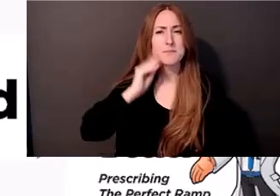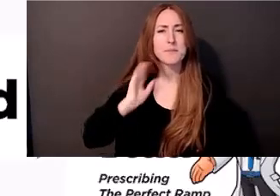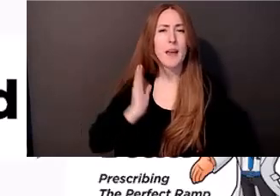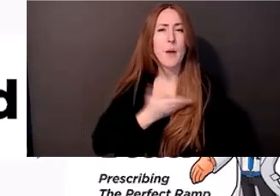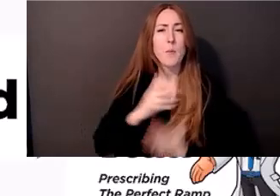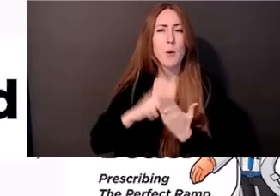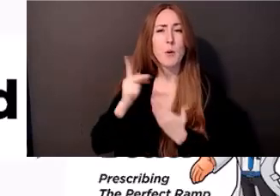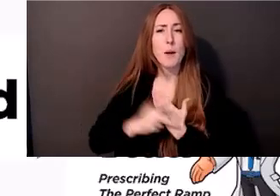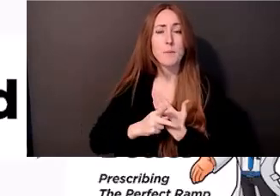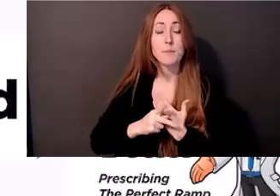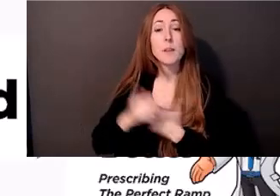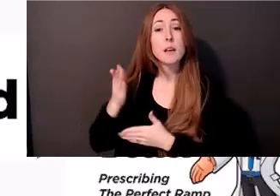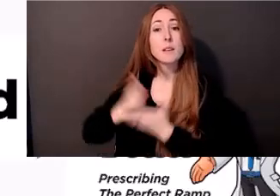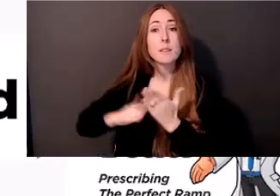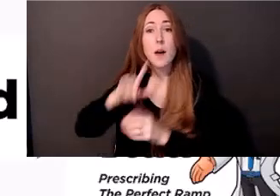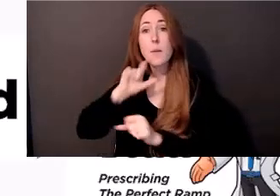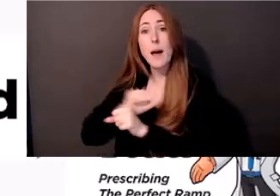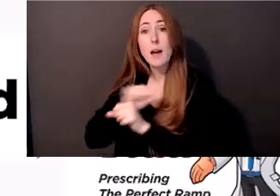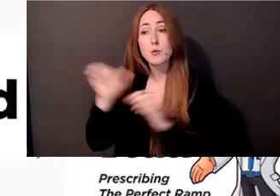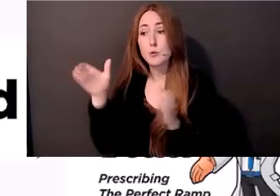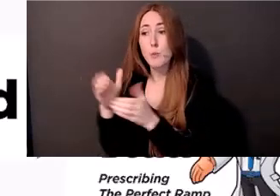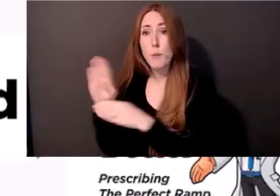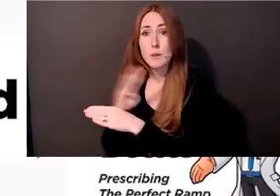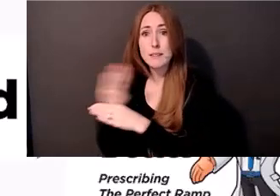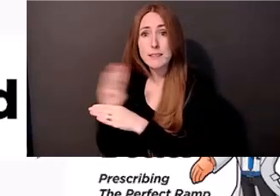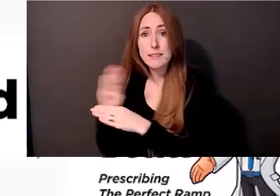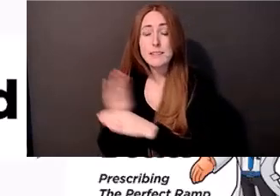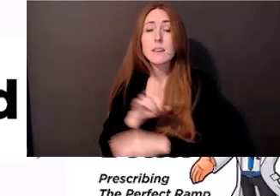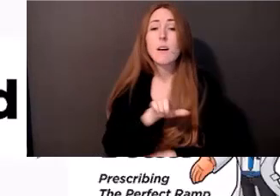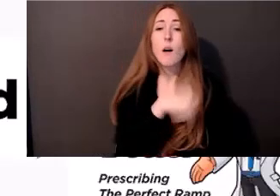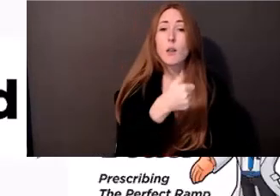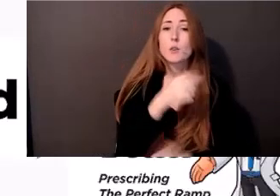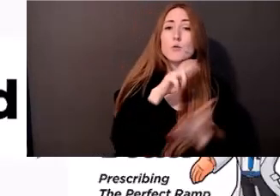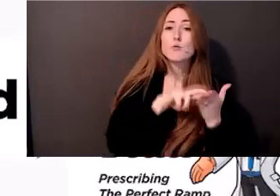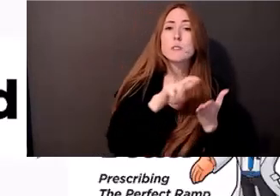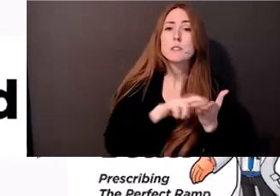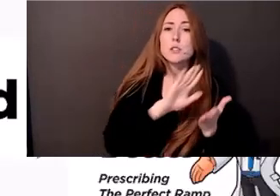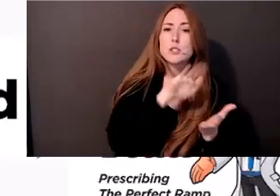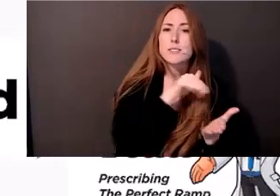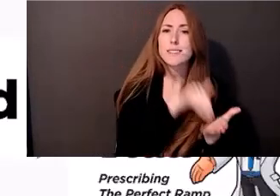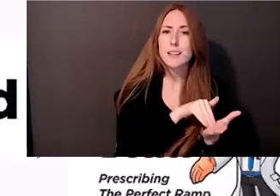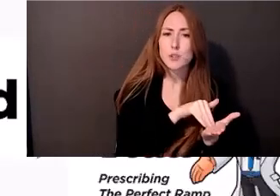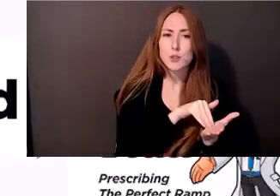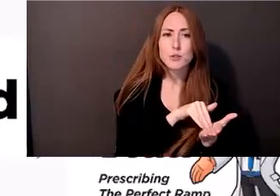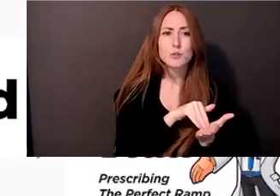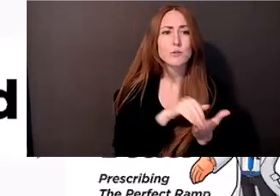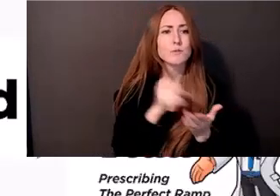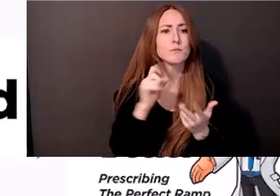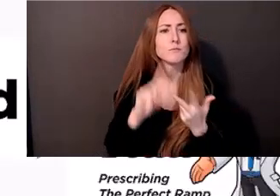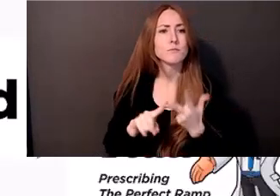others are research centers, or might have an actual just one